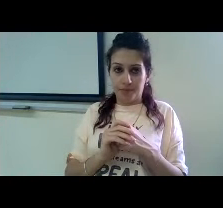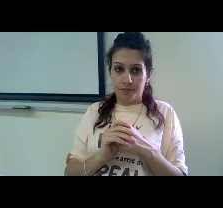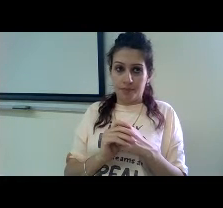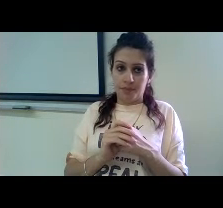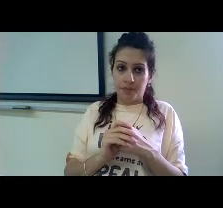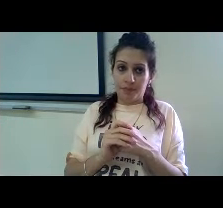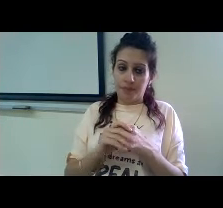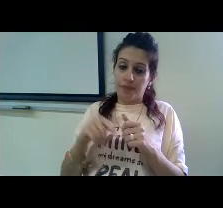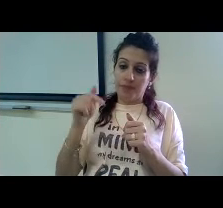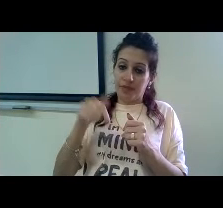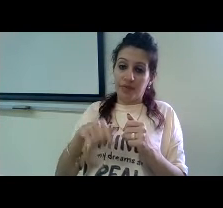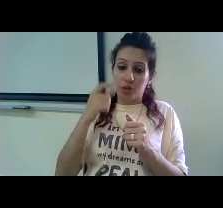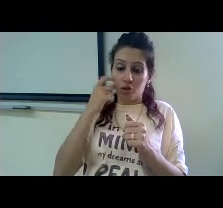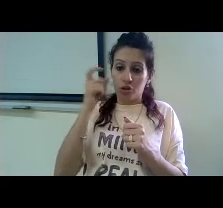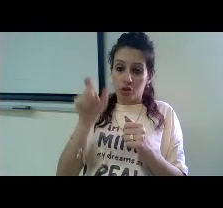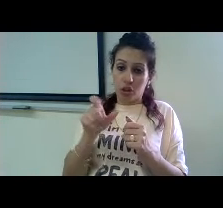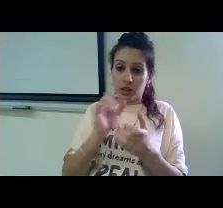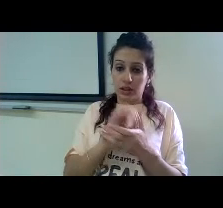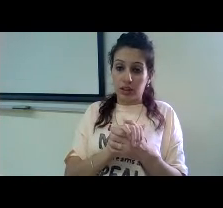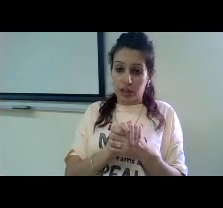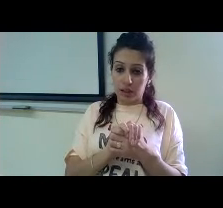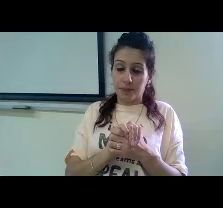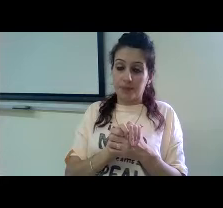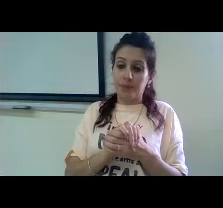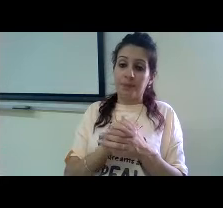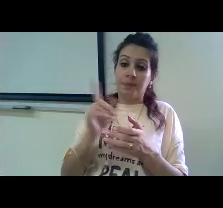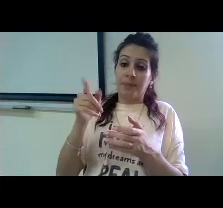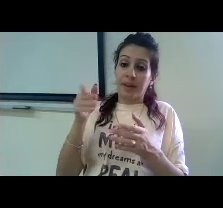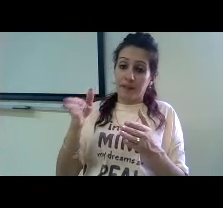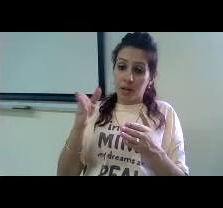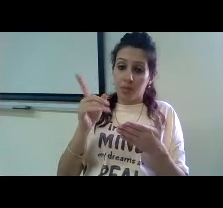So the responsibility for building a sustaining this partnership